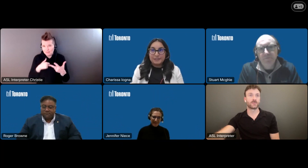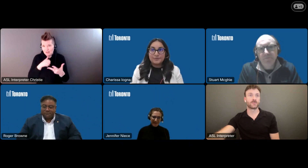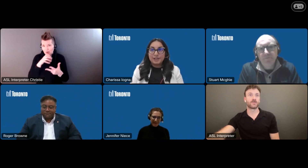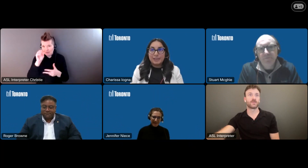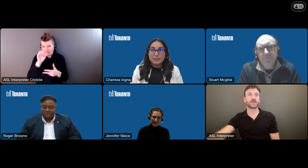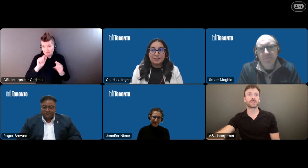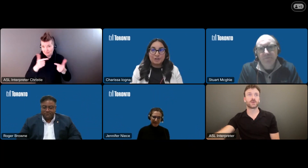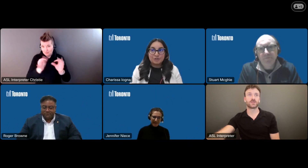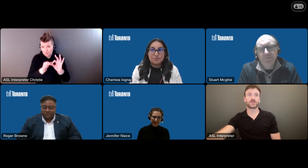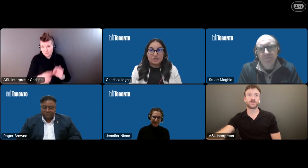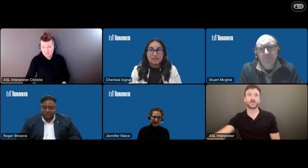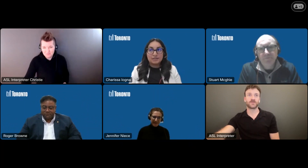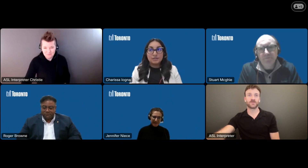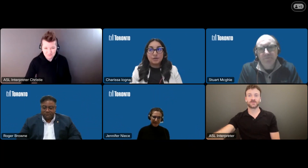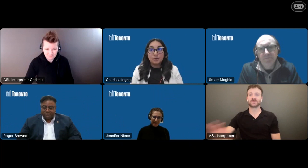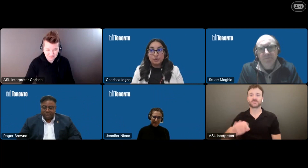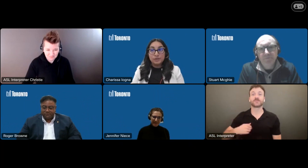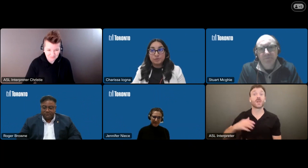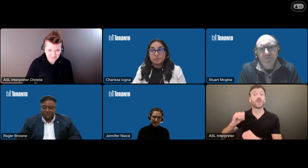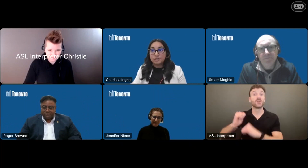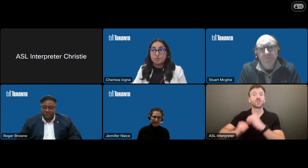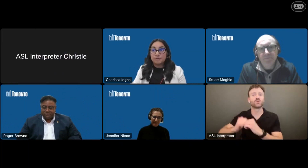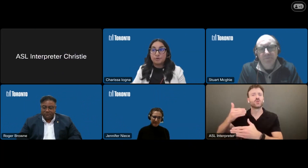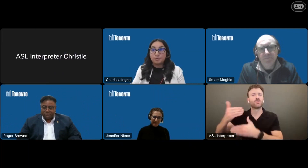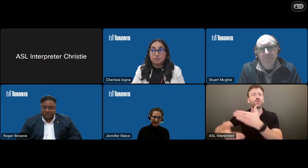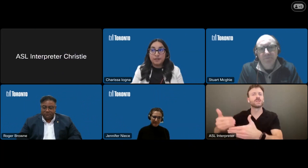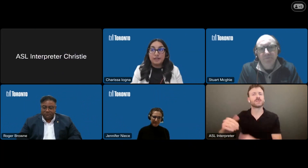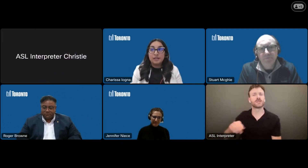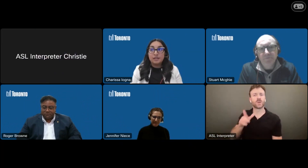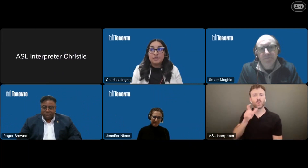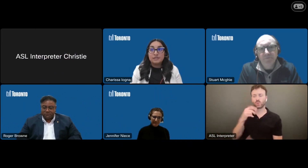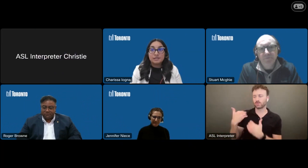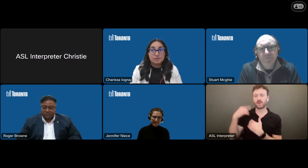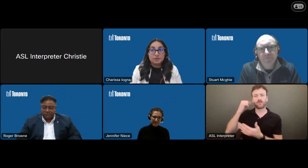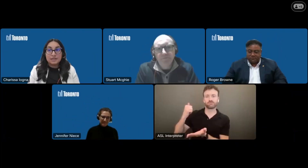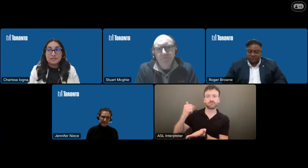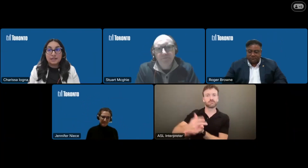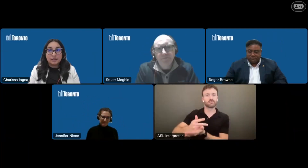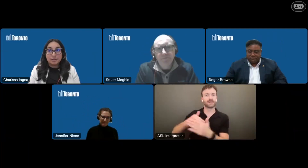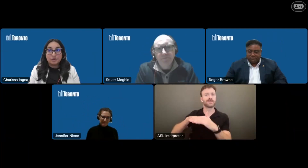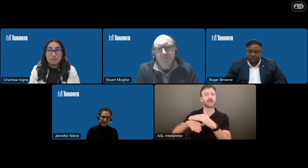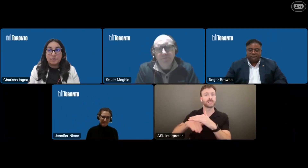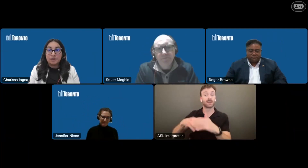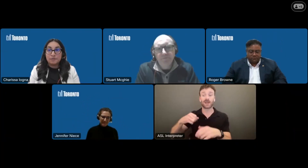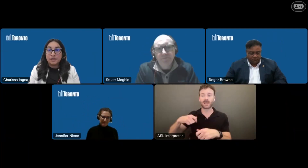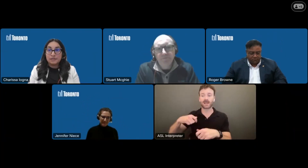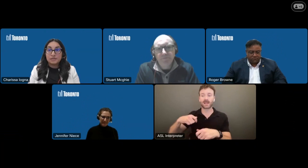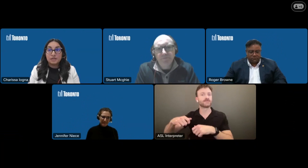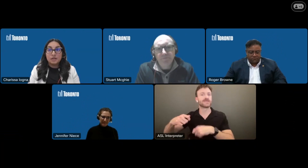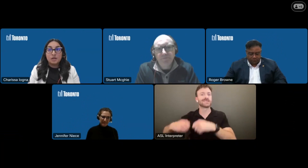In the construction process, who is responsible for approving the accessibility and cycling measures to be put in place?